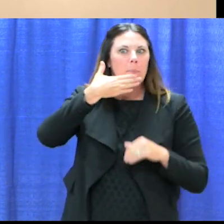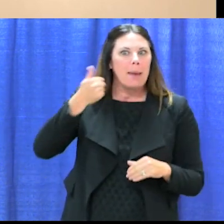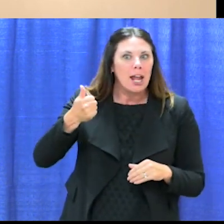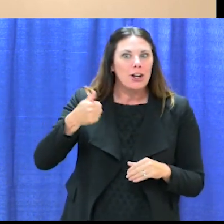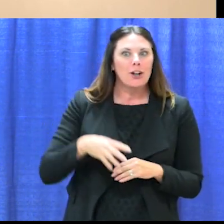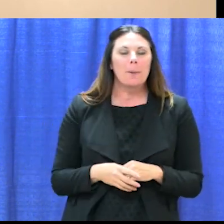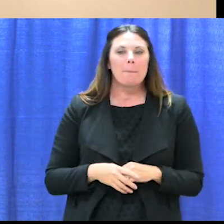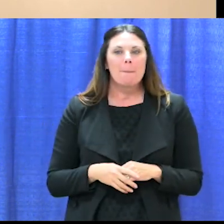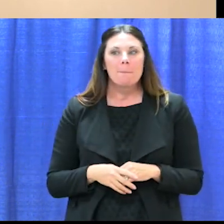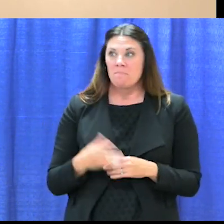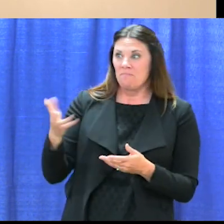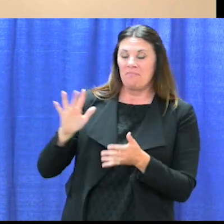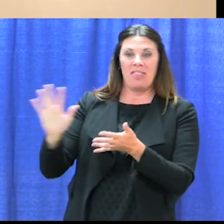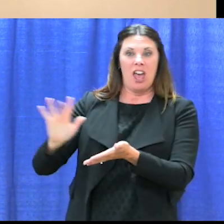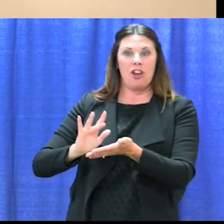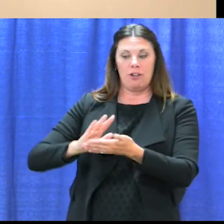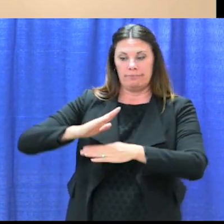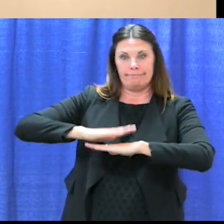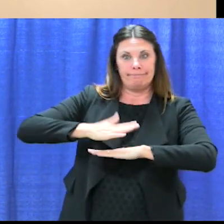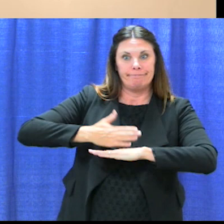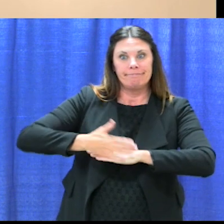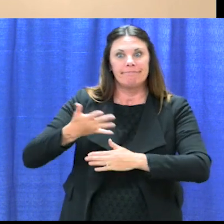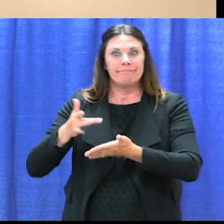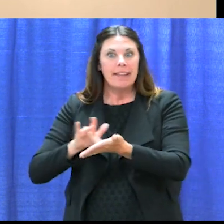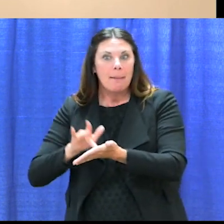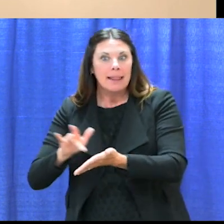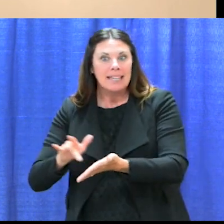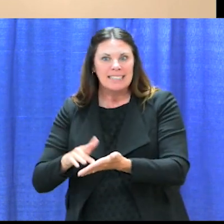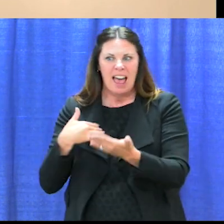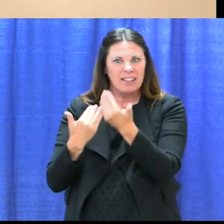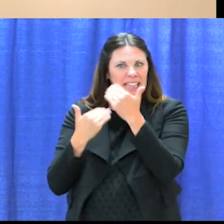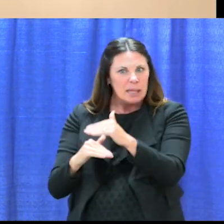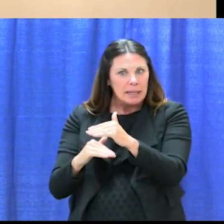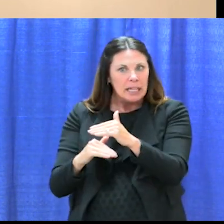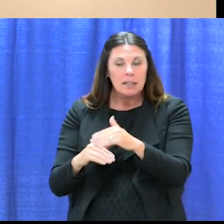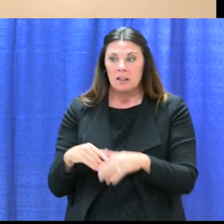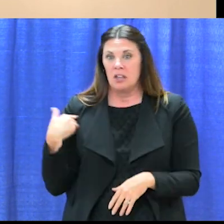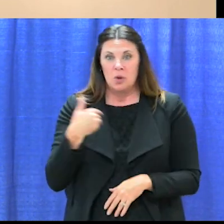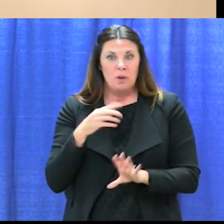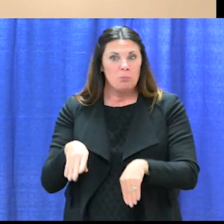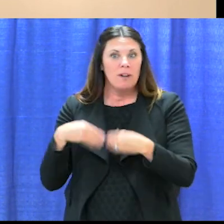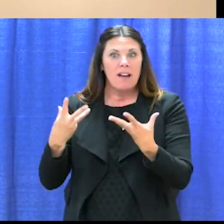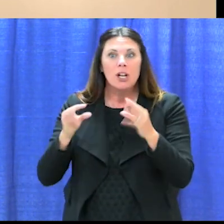issued tablets we are providing the wireless data service at no cost for the next 60 days.